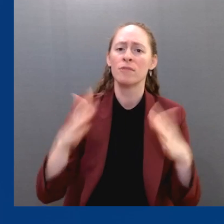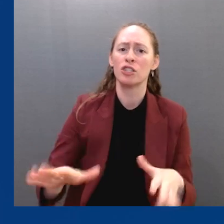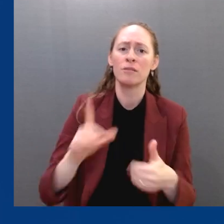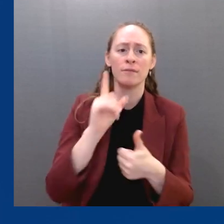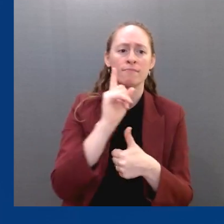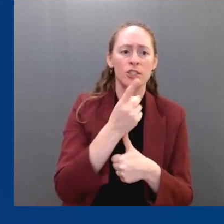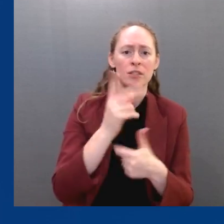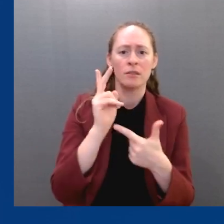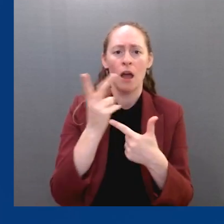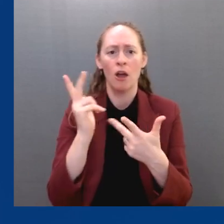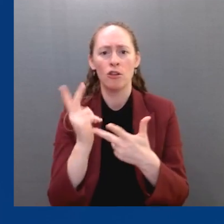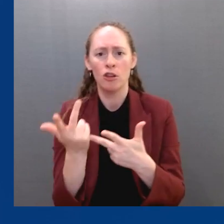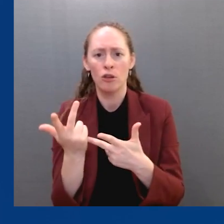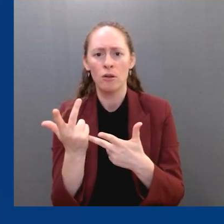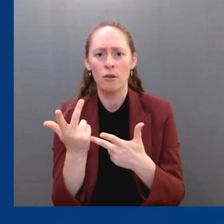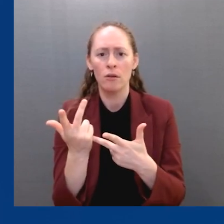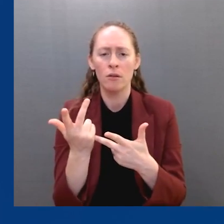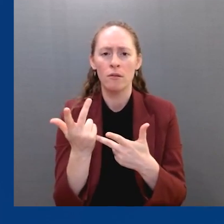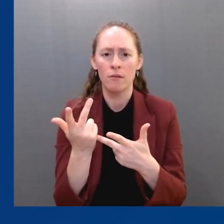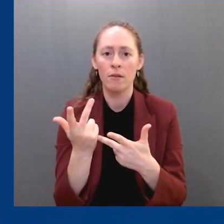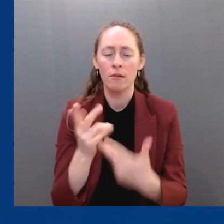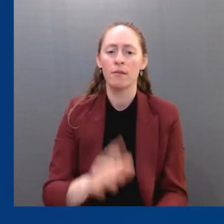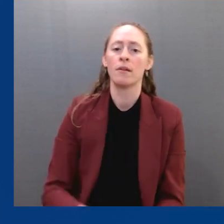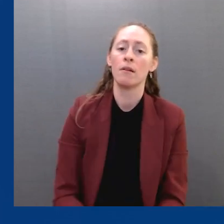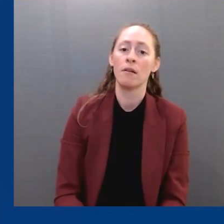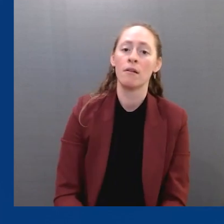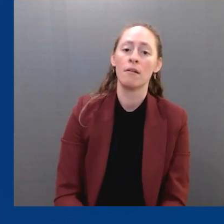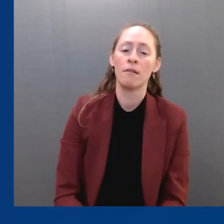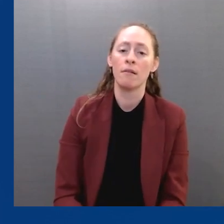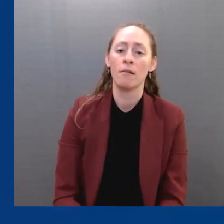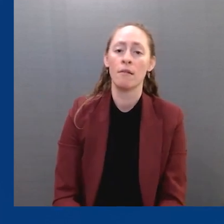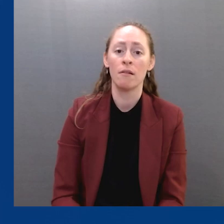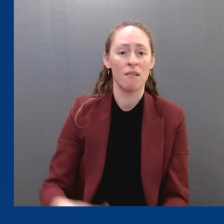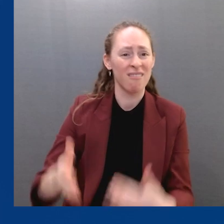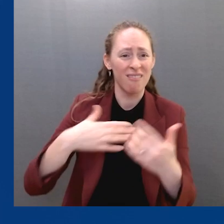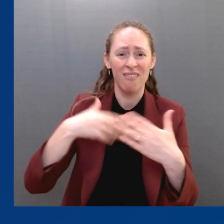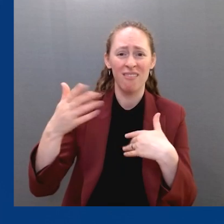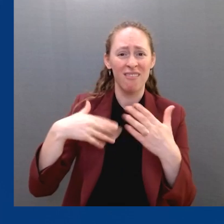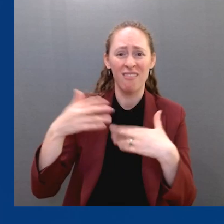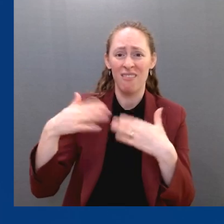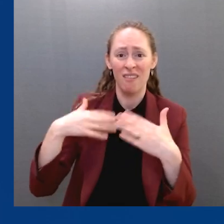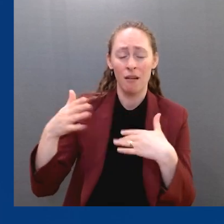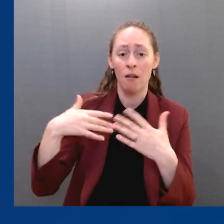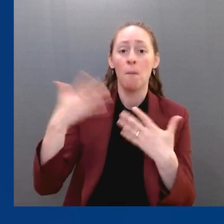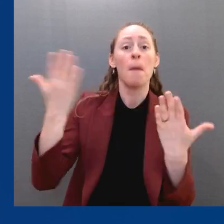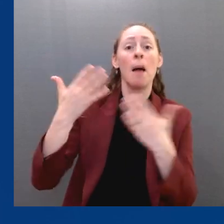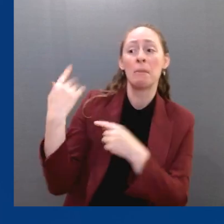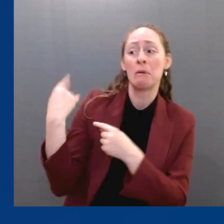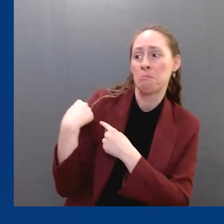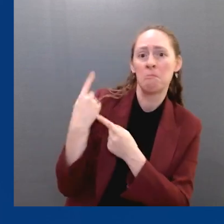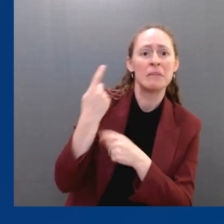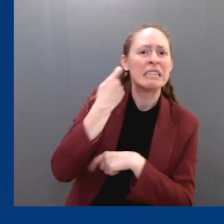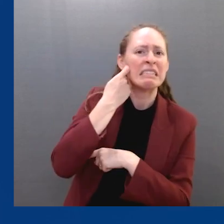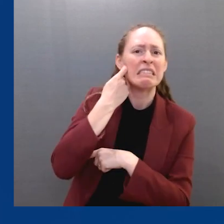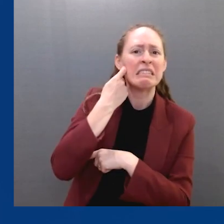and explain why they should still get a booster or should they wait any number of months or weeks before doing that?